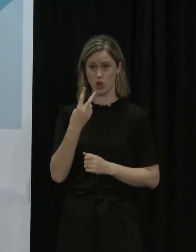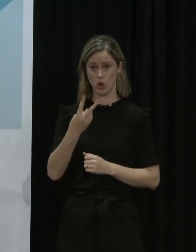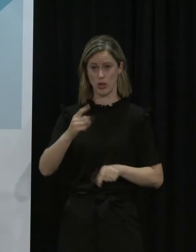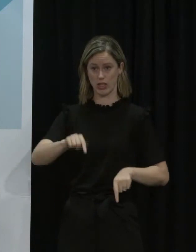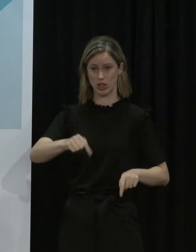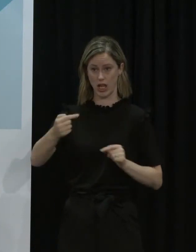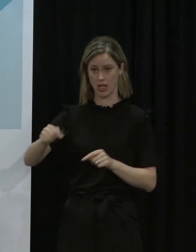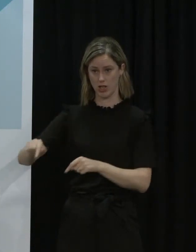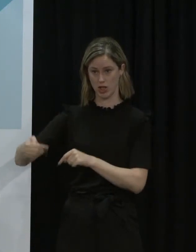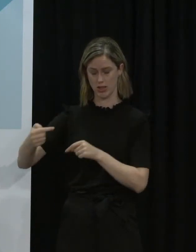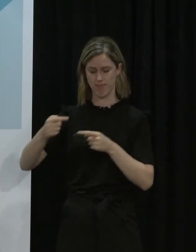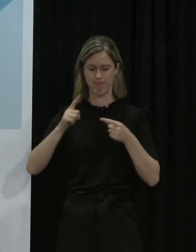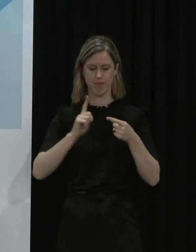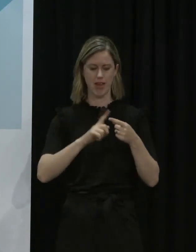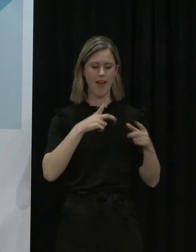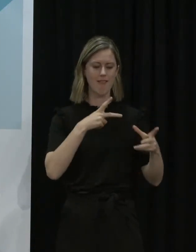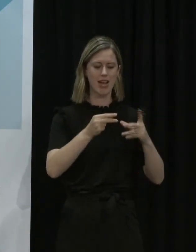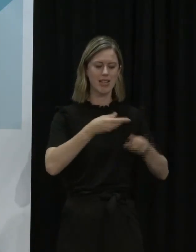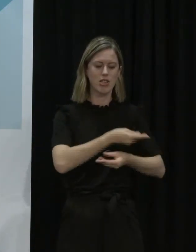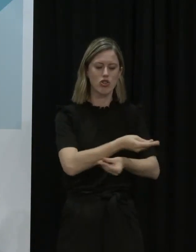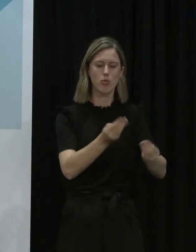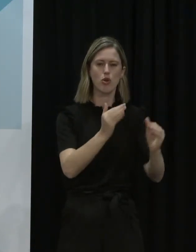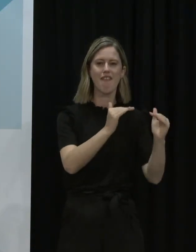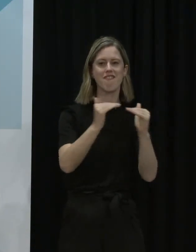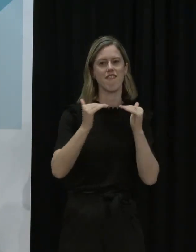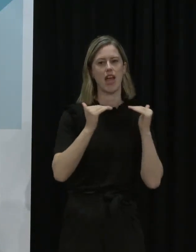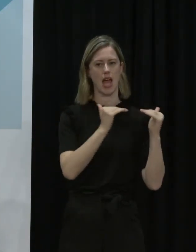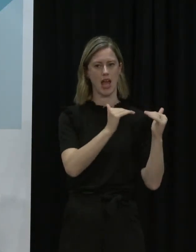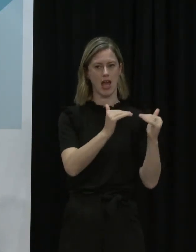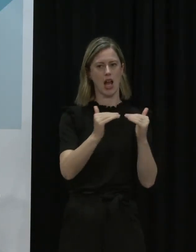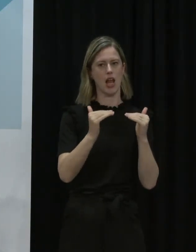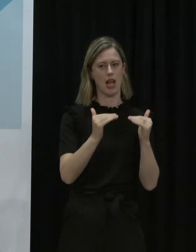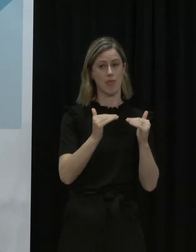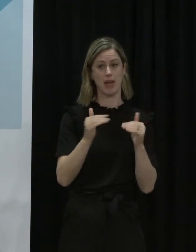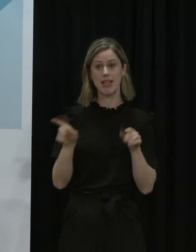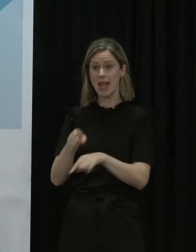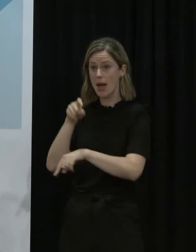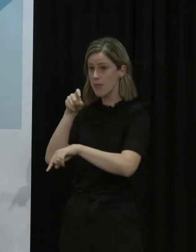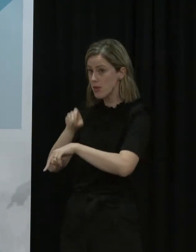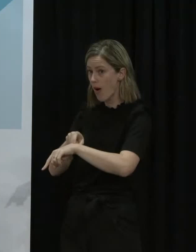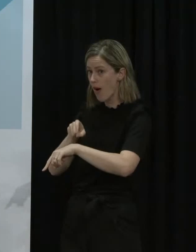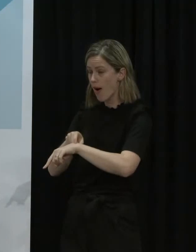has been... I think that the world has two challenges that